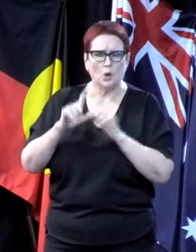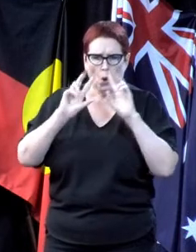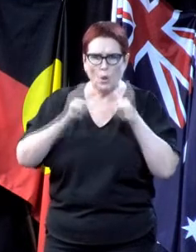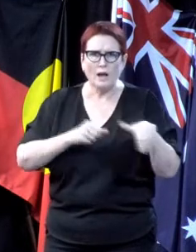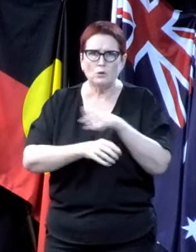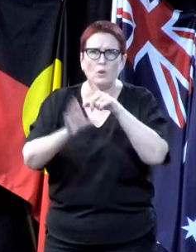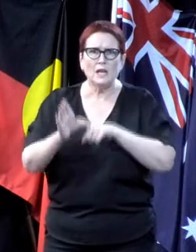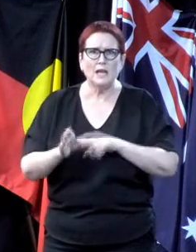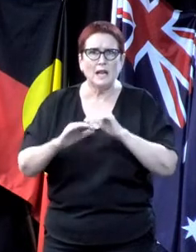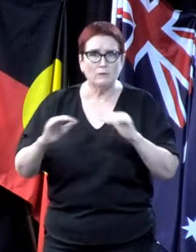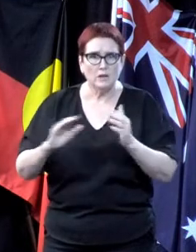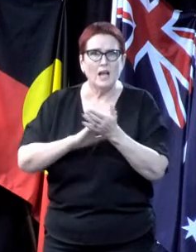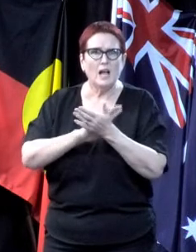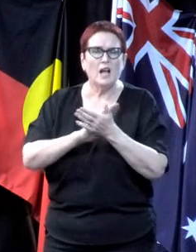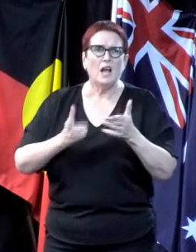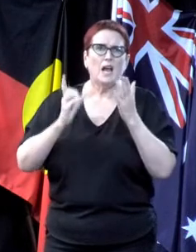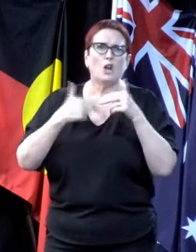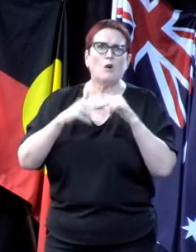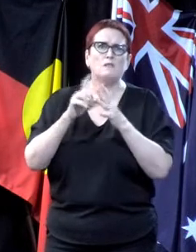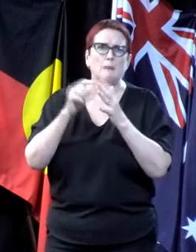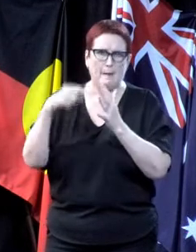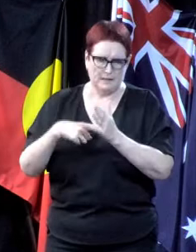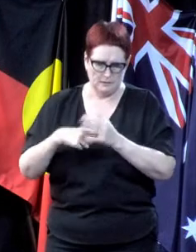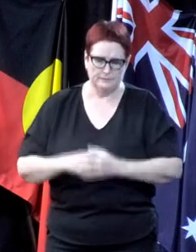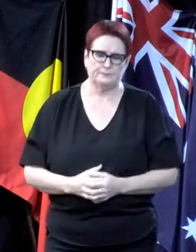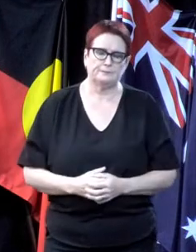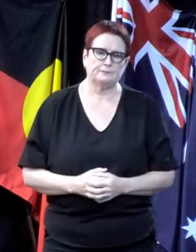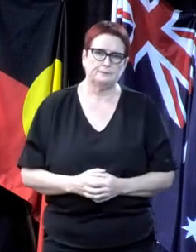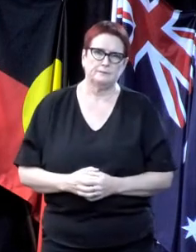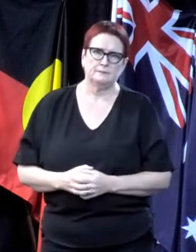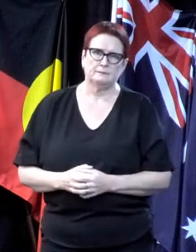Head of Department, I’m sorry, yes, and then, above that, one deputy principal